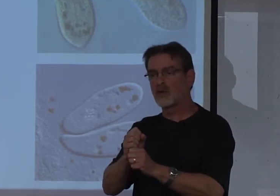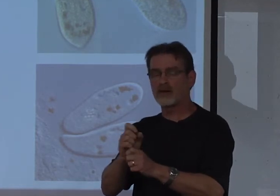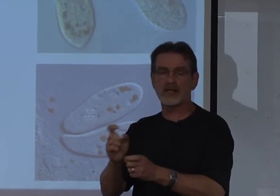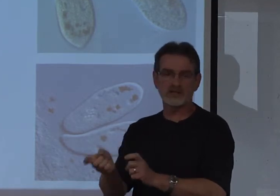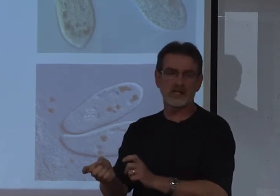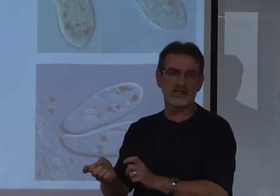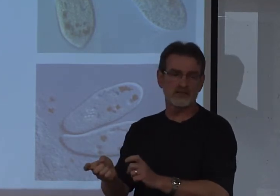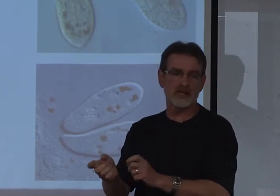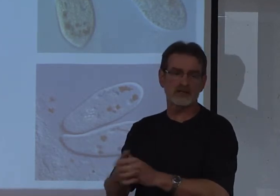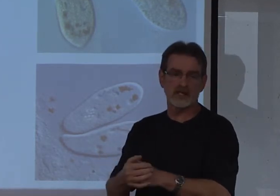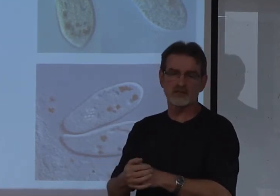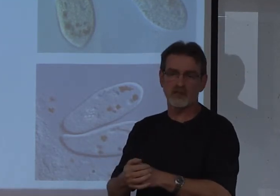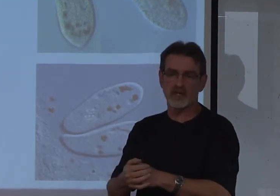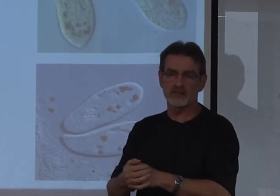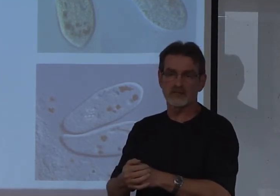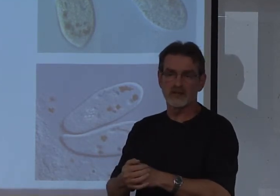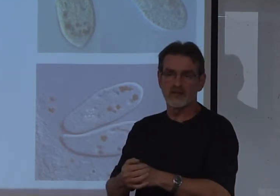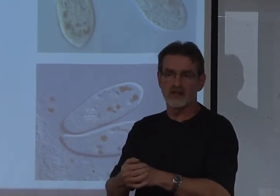where that change event takes place.